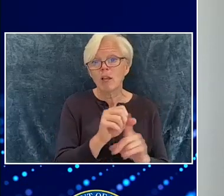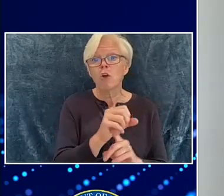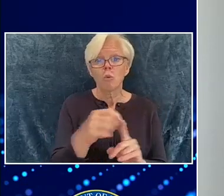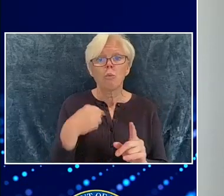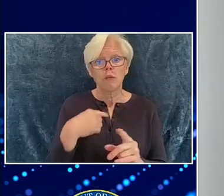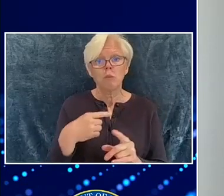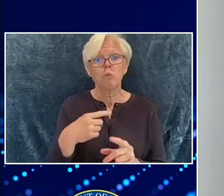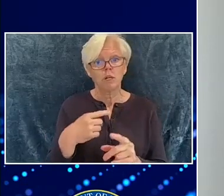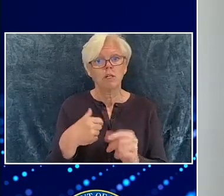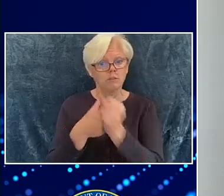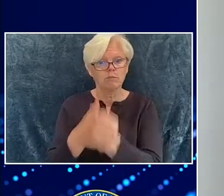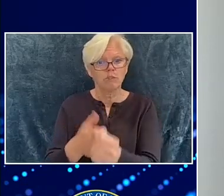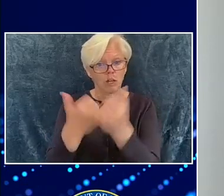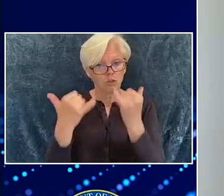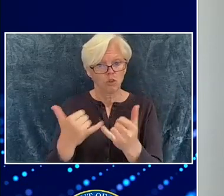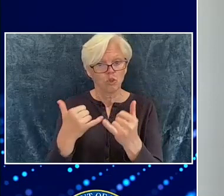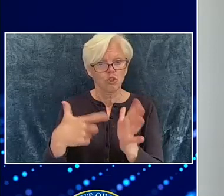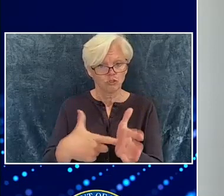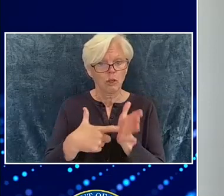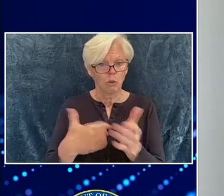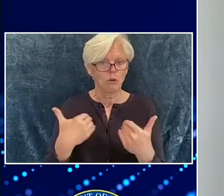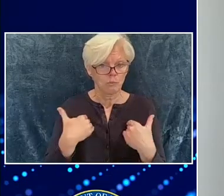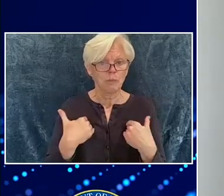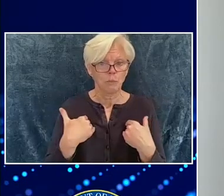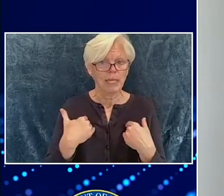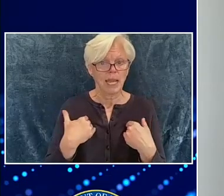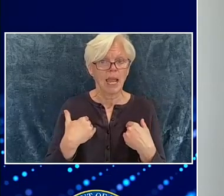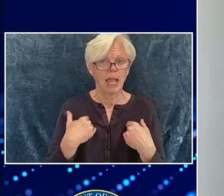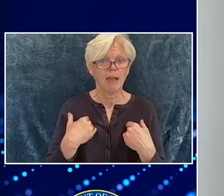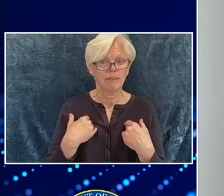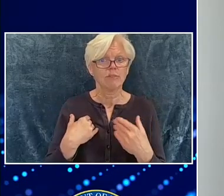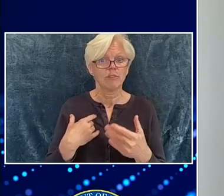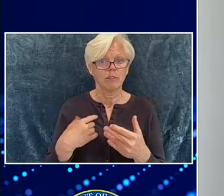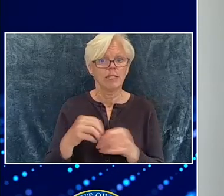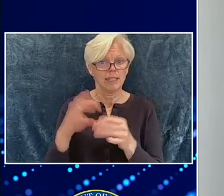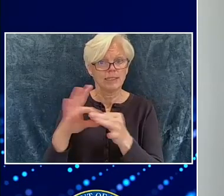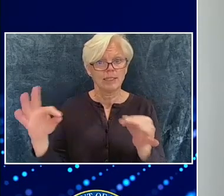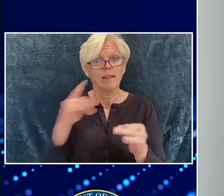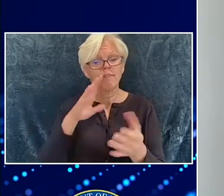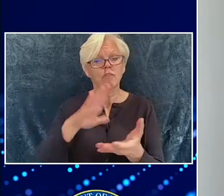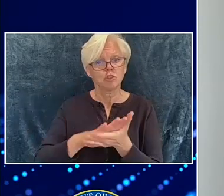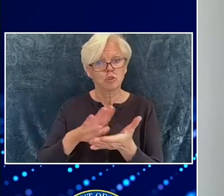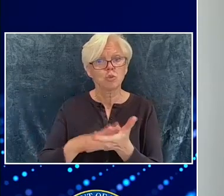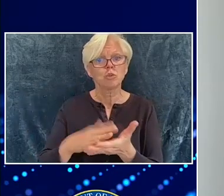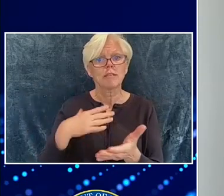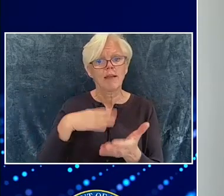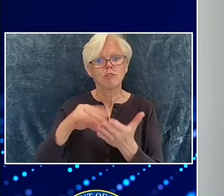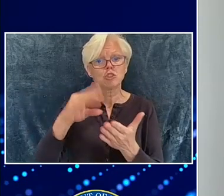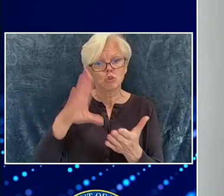proposed text for schools that have students enrolled in a particular state